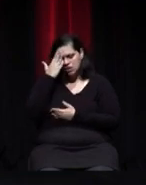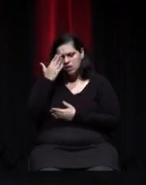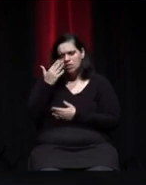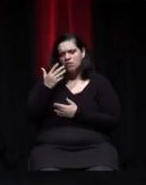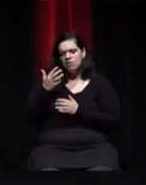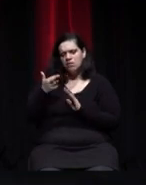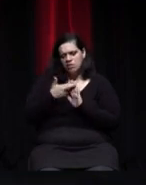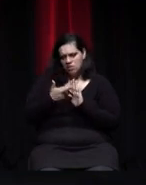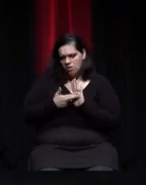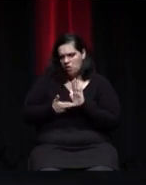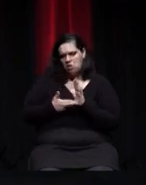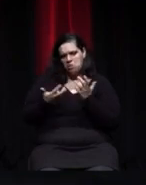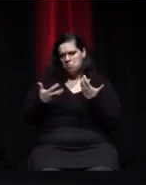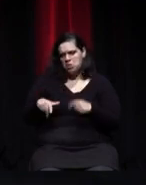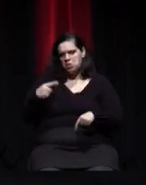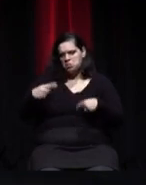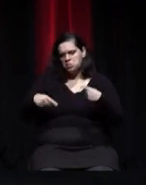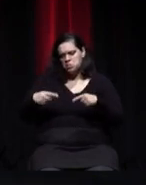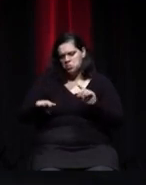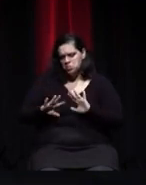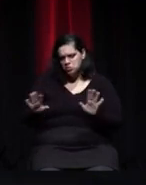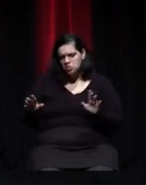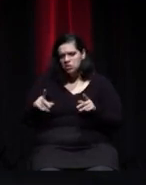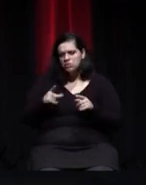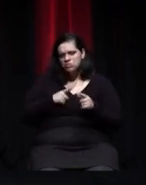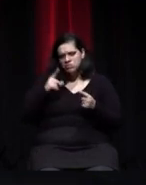which don't want to discuss, have some consistency for such.